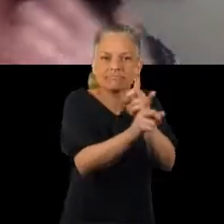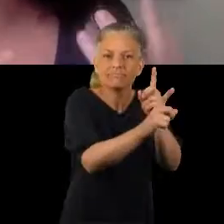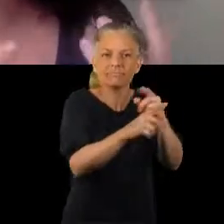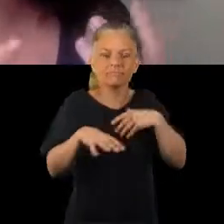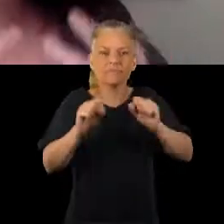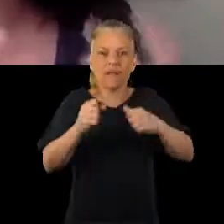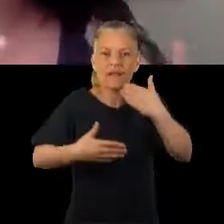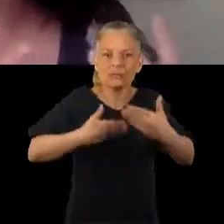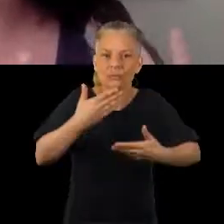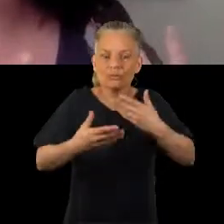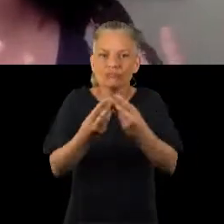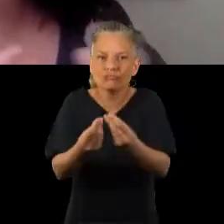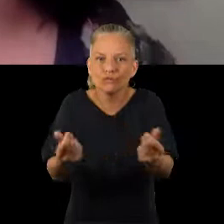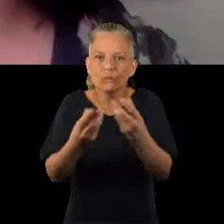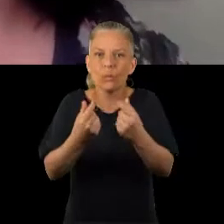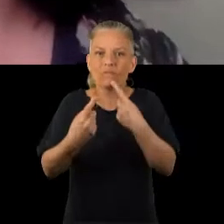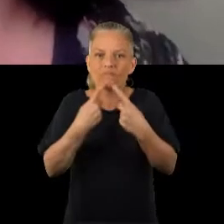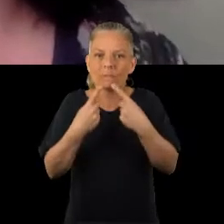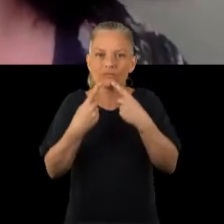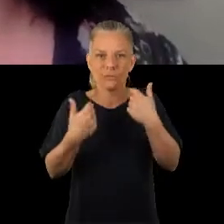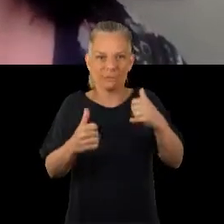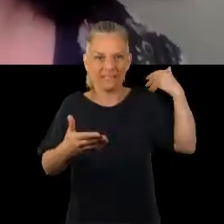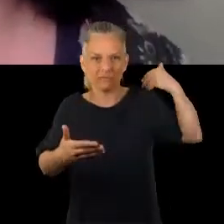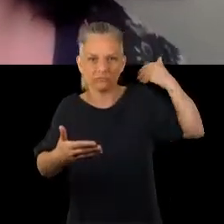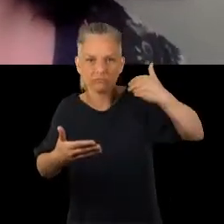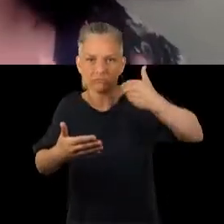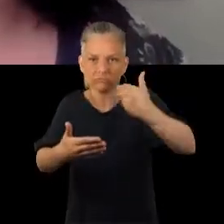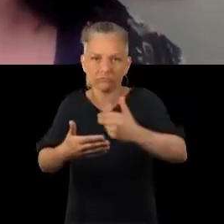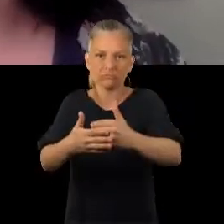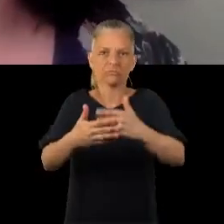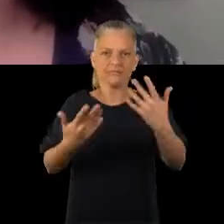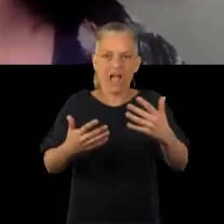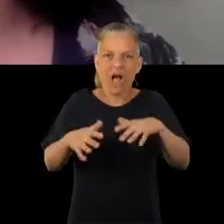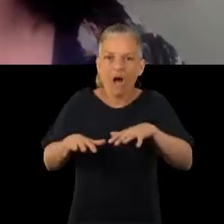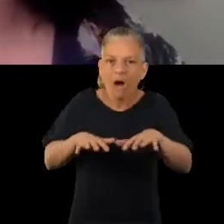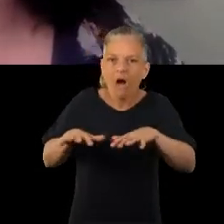that they look at help differently. So I think the main thing that peer support offers us,